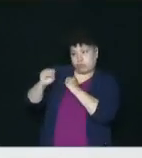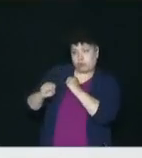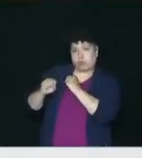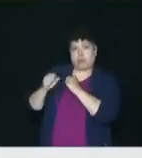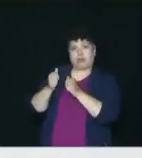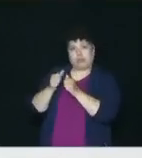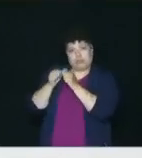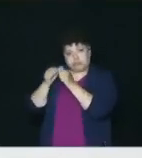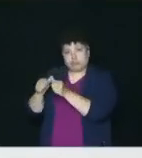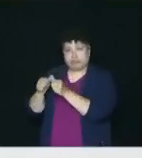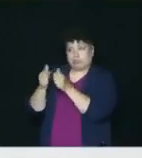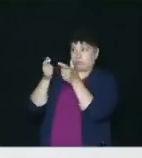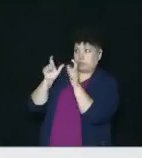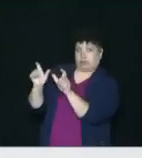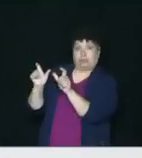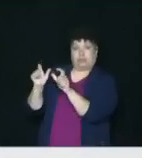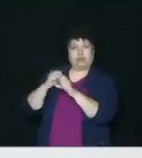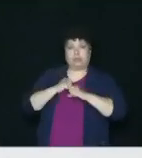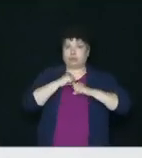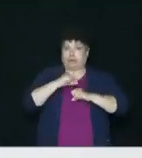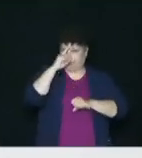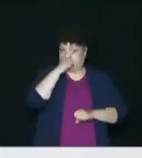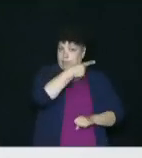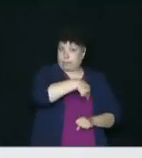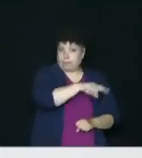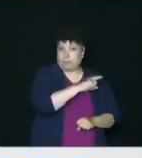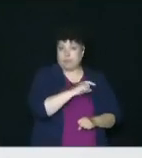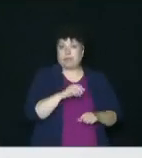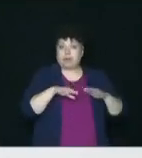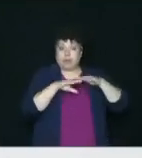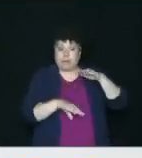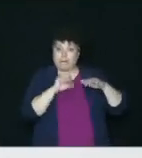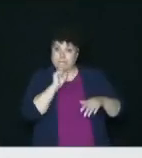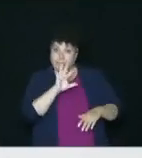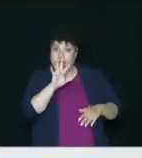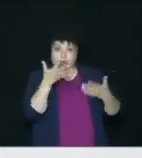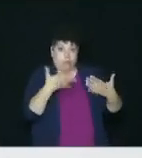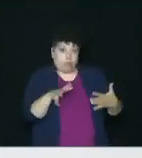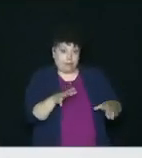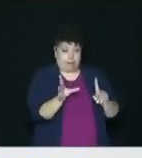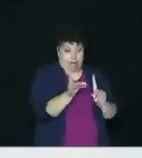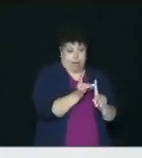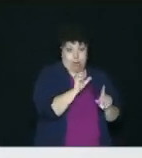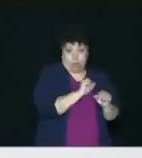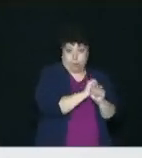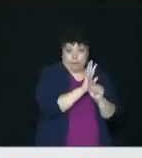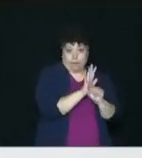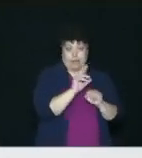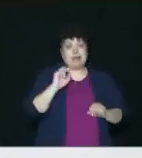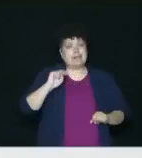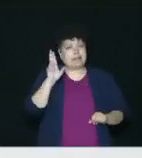CERTAIN PROTECTION, VACCINATIONS IMPROVE THE IMMUNE RESPONSE, AND CAN OFFER STRONGER AND LONGER